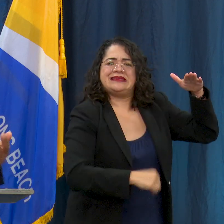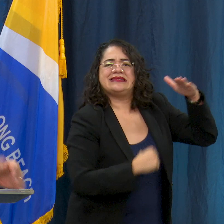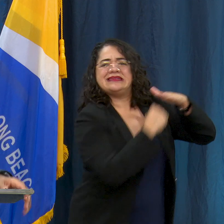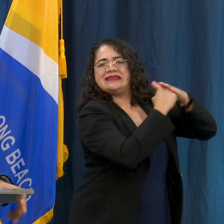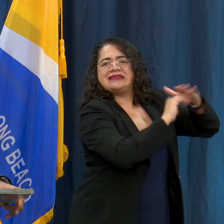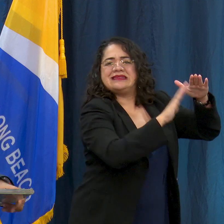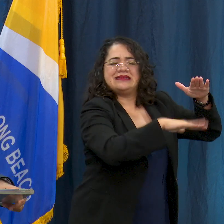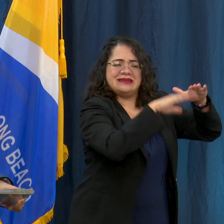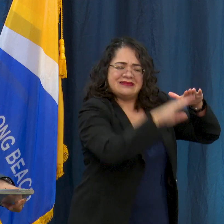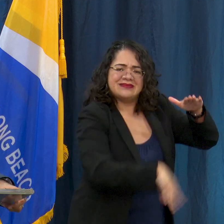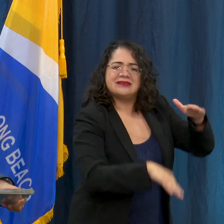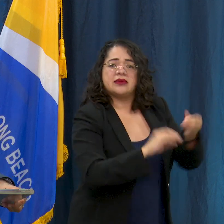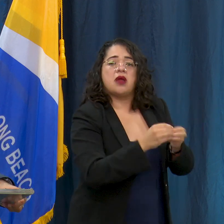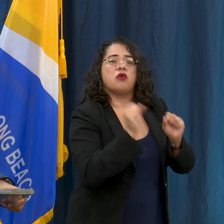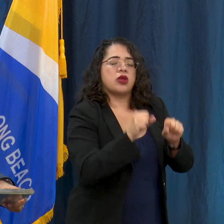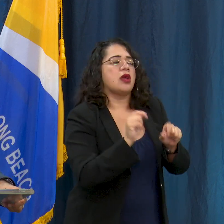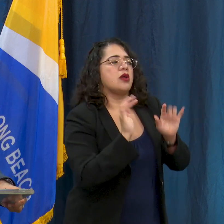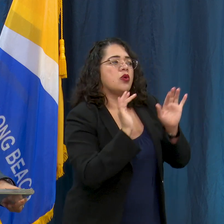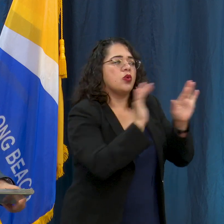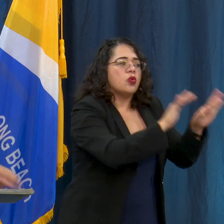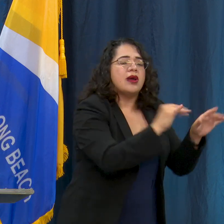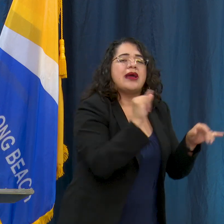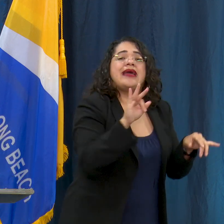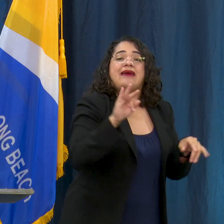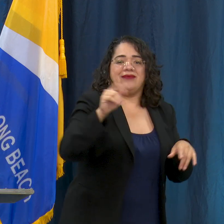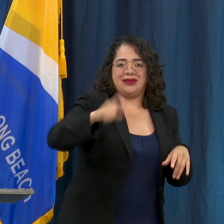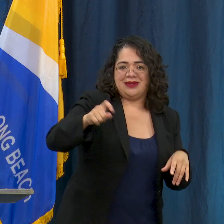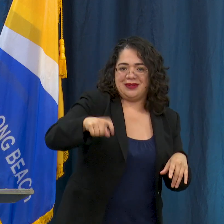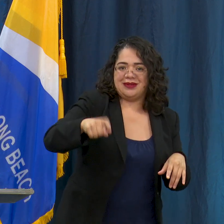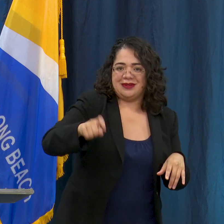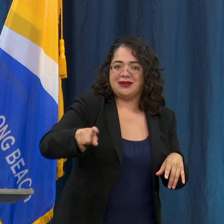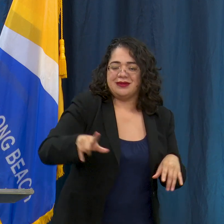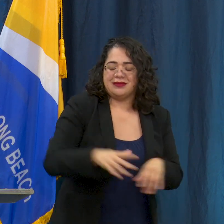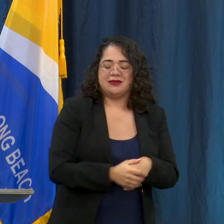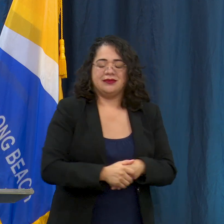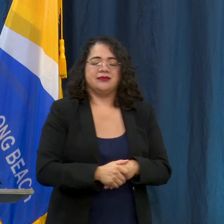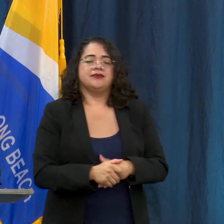in this process. Let me also turn to our Open Street